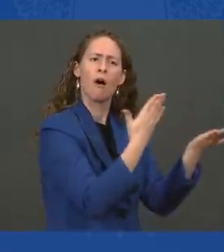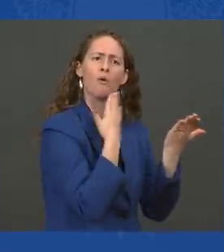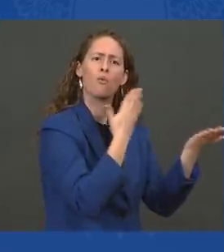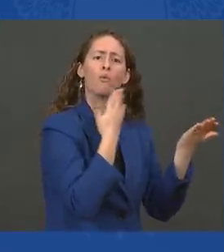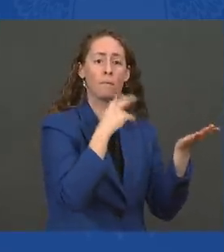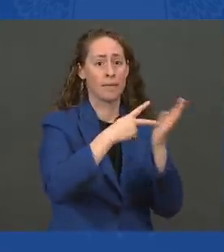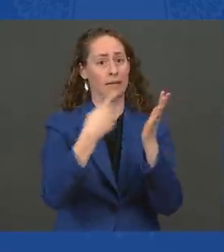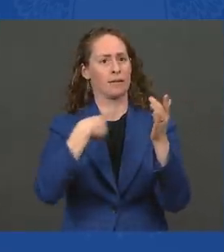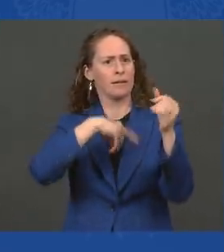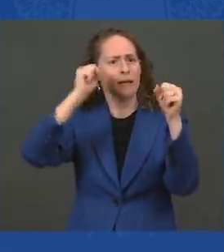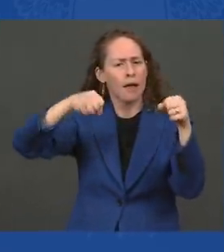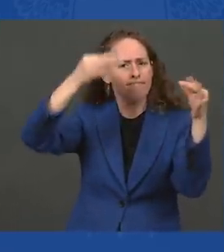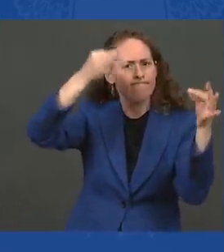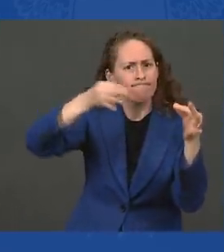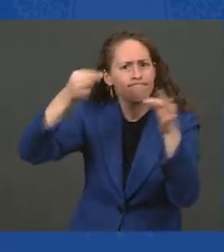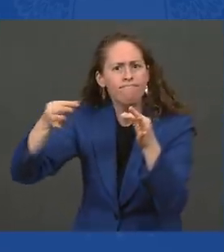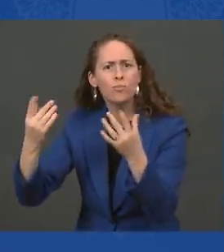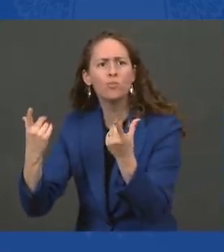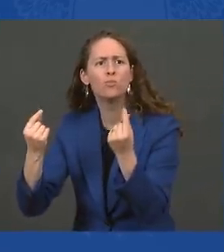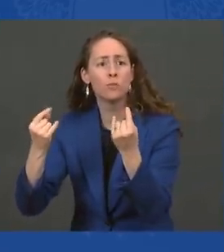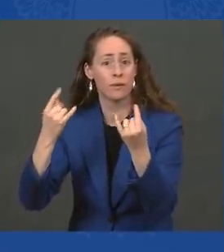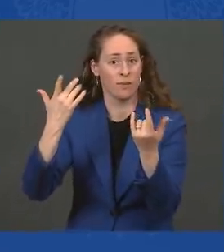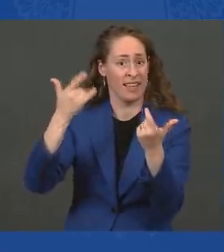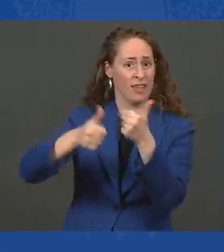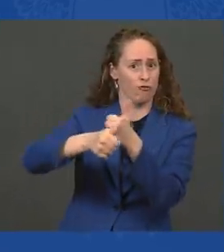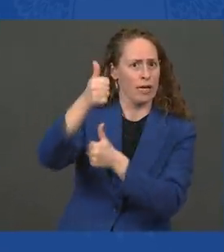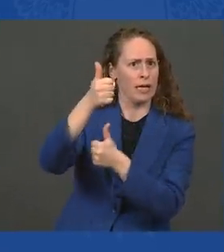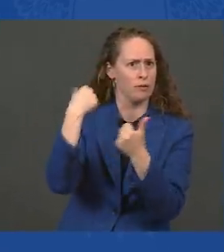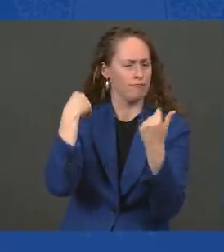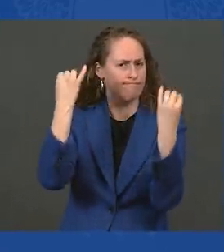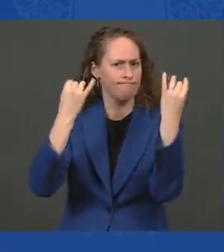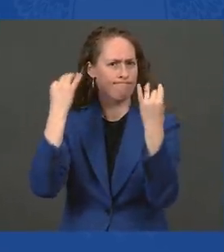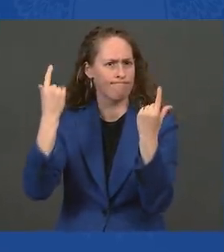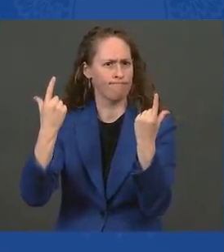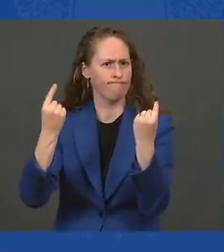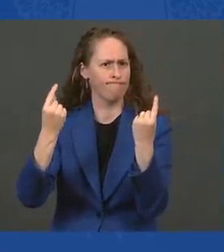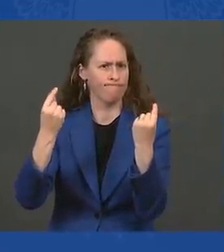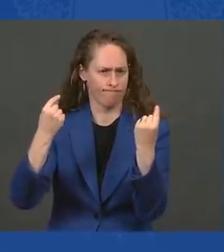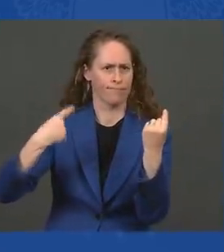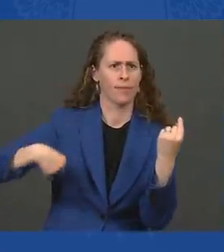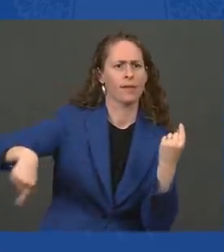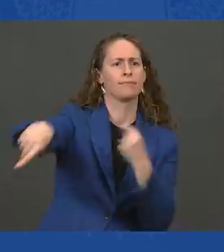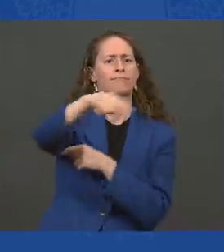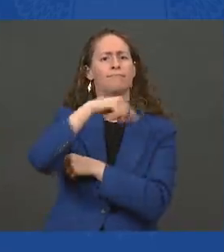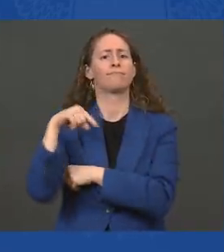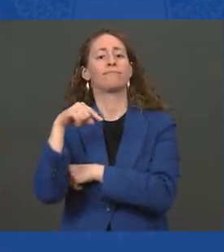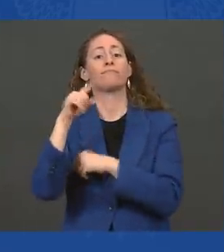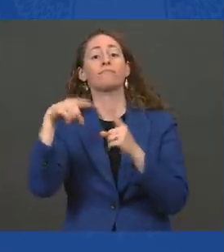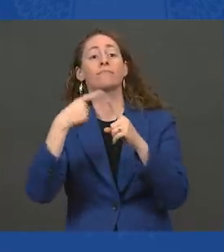The very day the World Health Organization identified the new variant, I took immediate steps to restrict travel